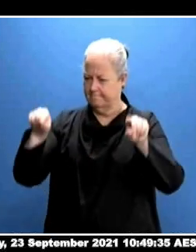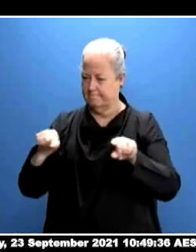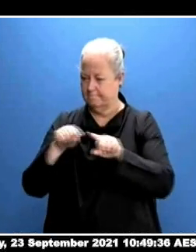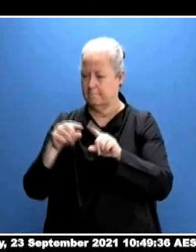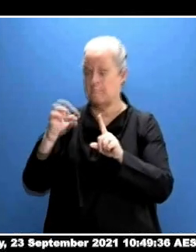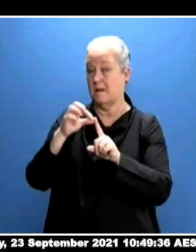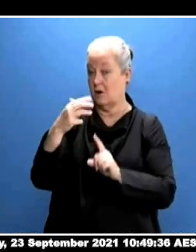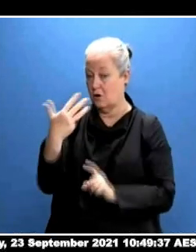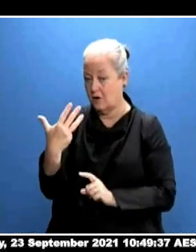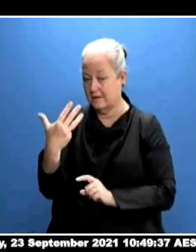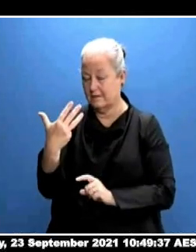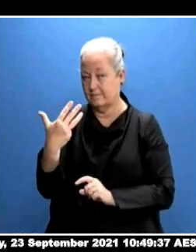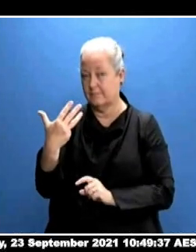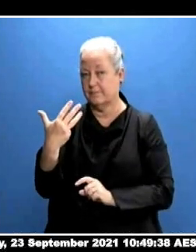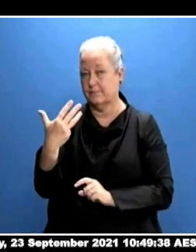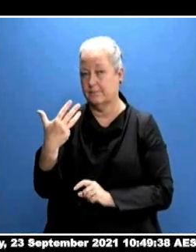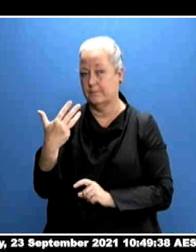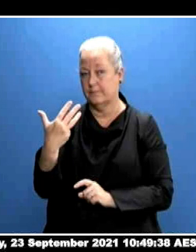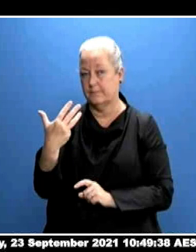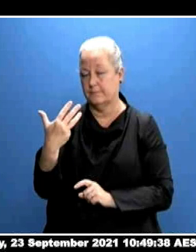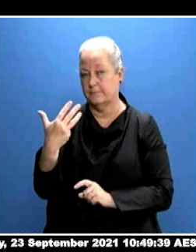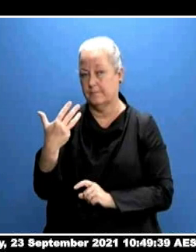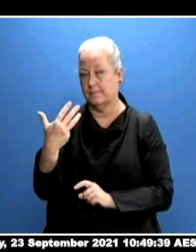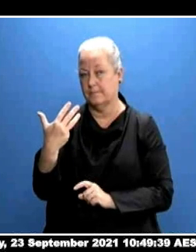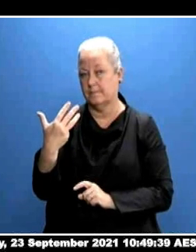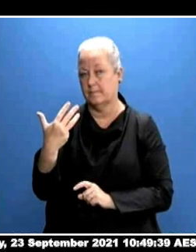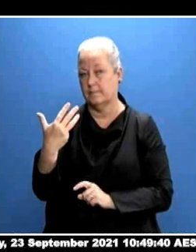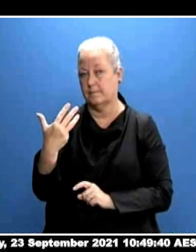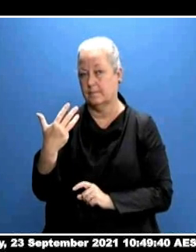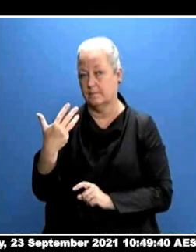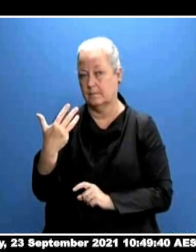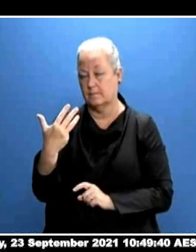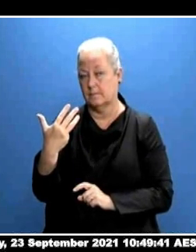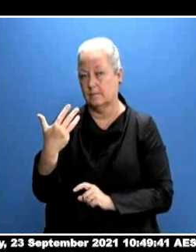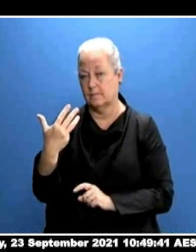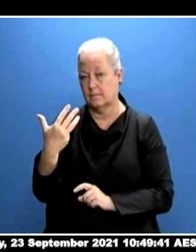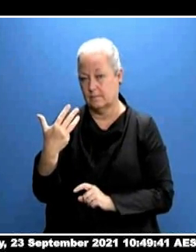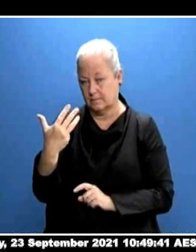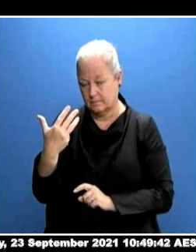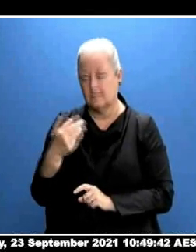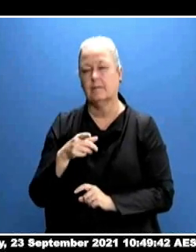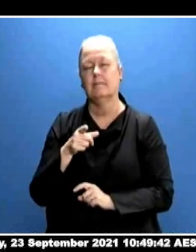about juxtaposing the short timeframe